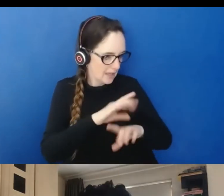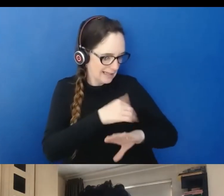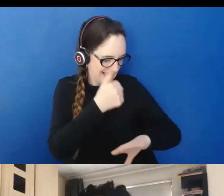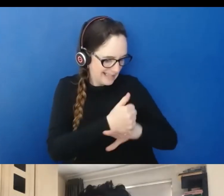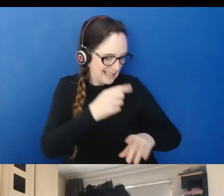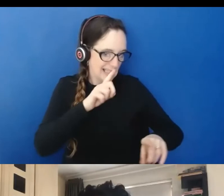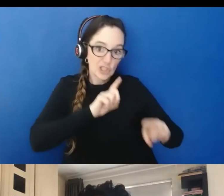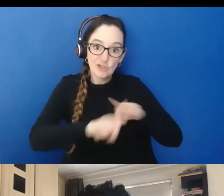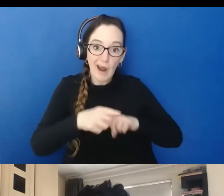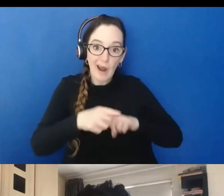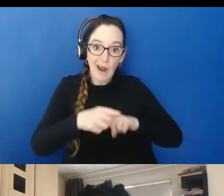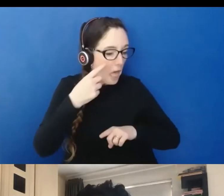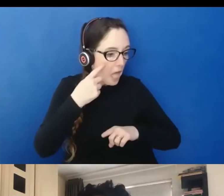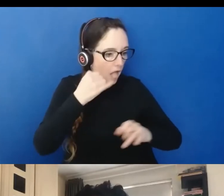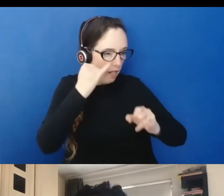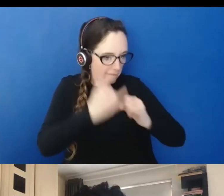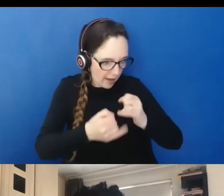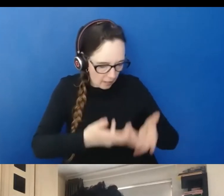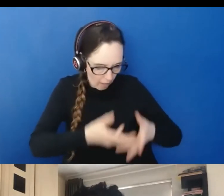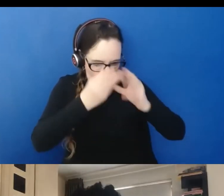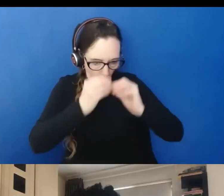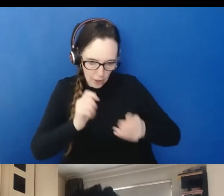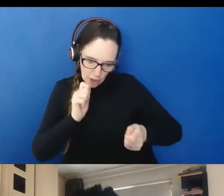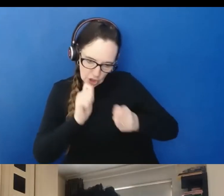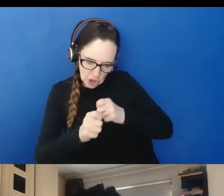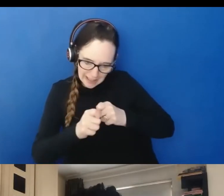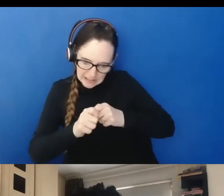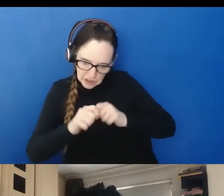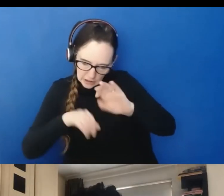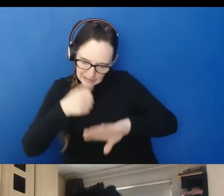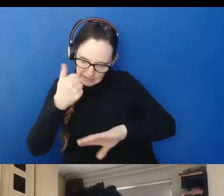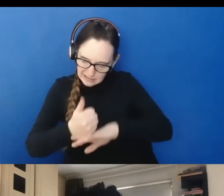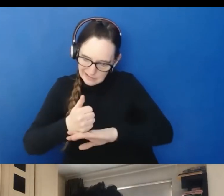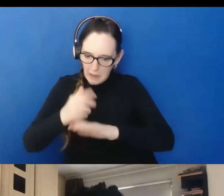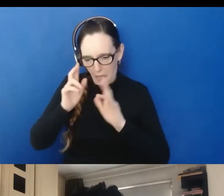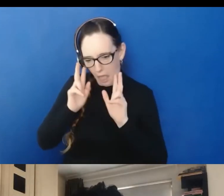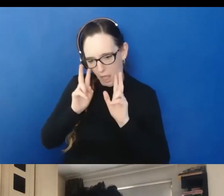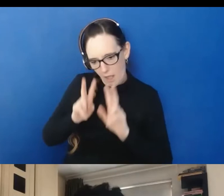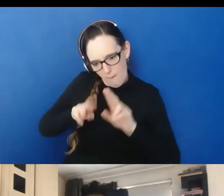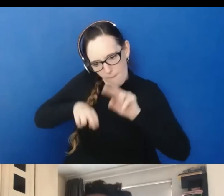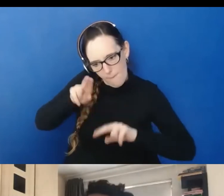want to work on this scope of vulnerability. Assuming that we re not perfect and that we